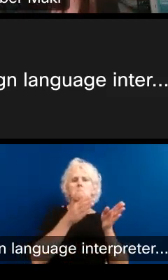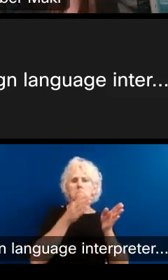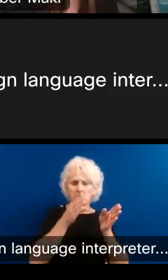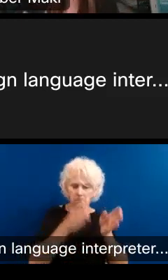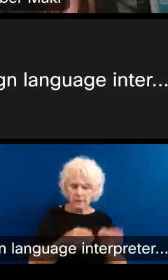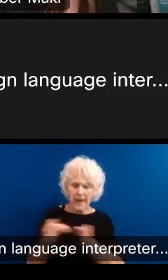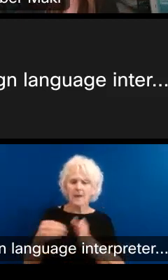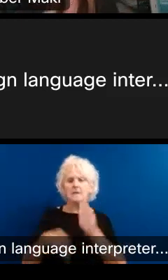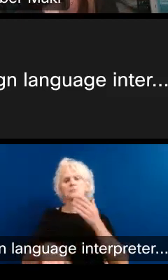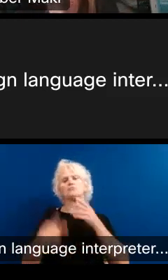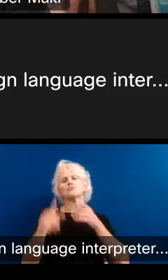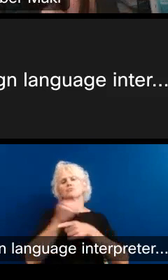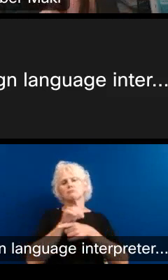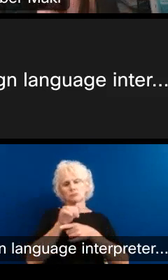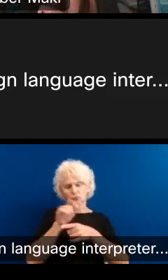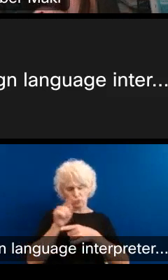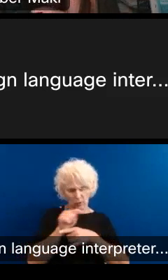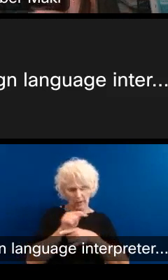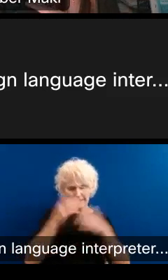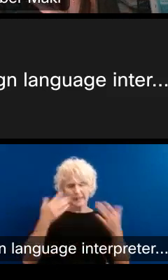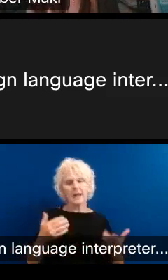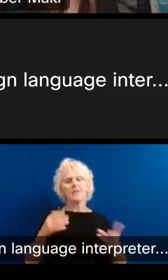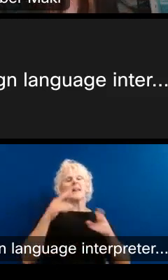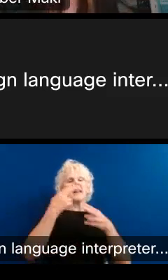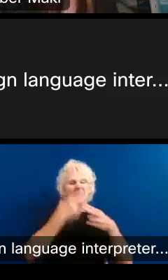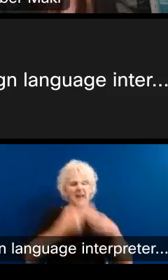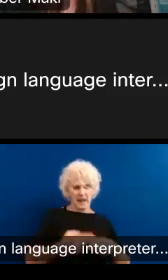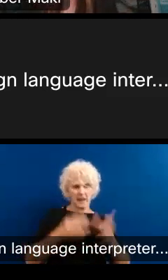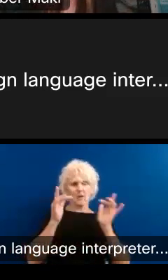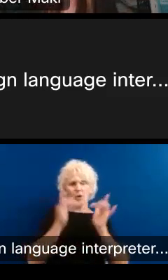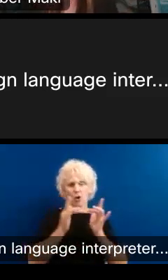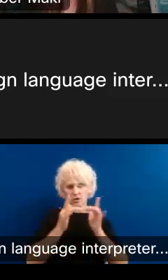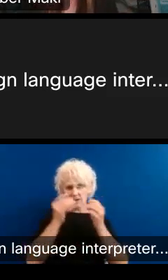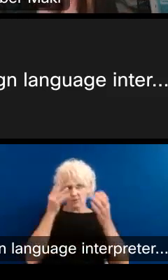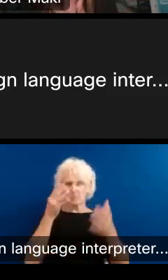their name and contact information. So, if you're looking for that service you can